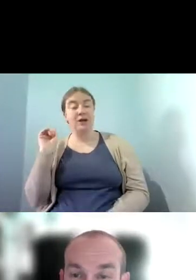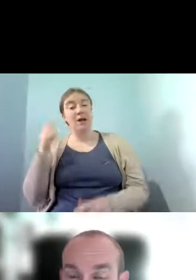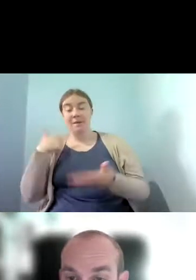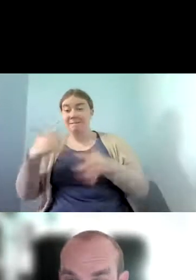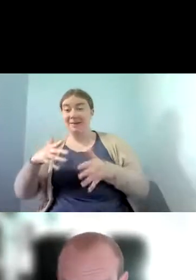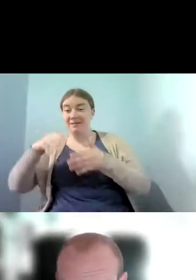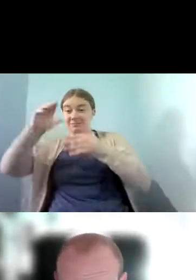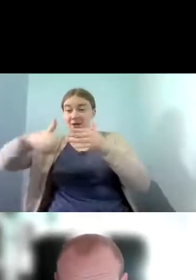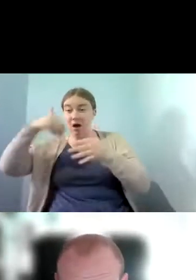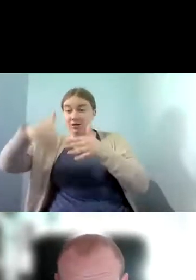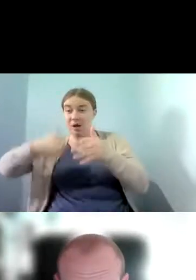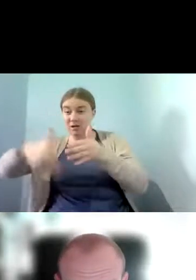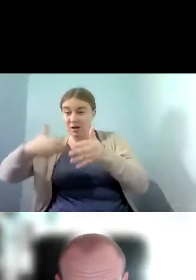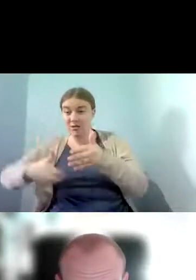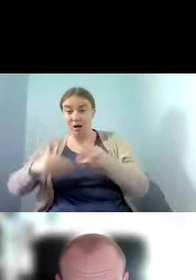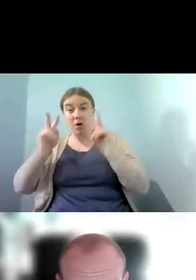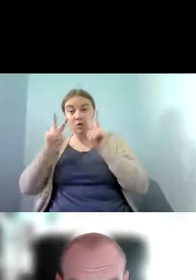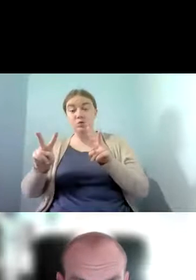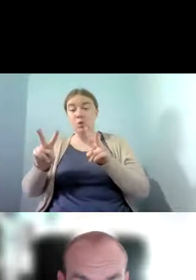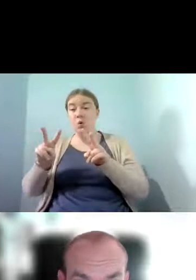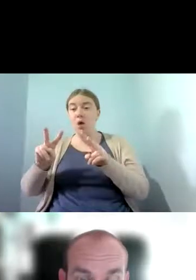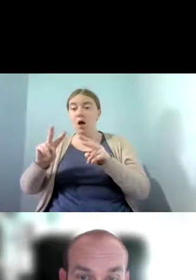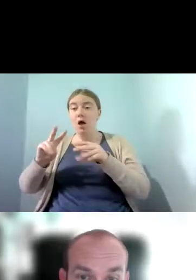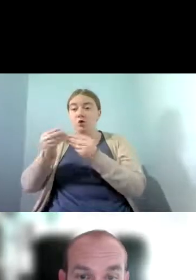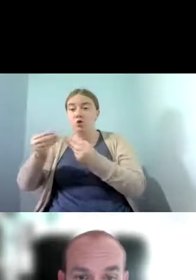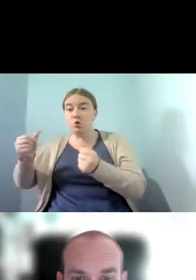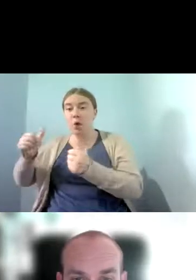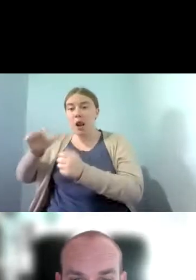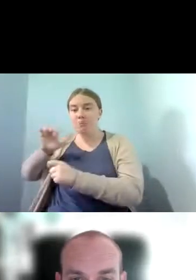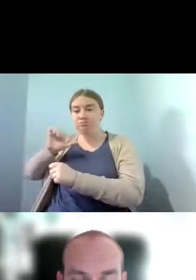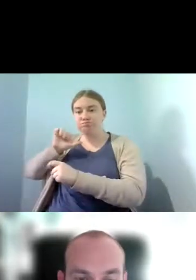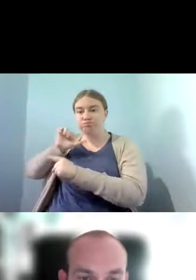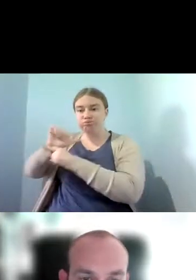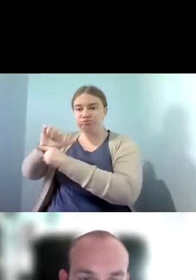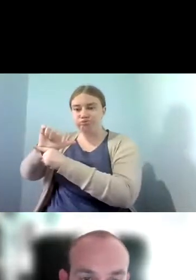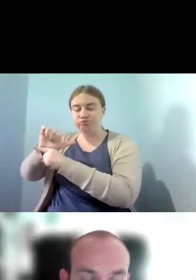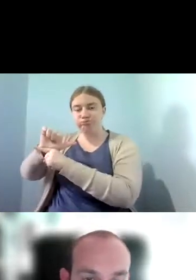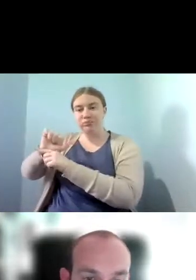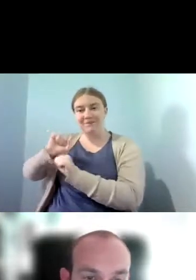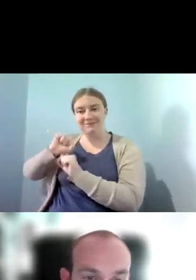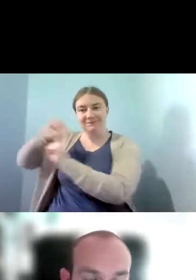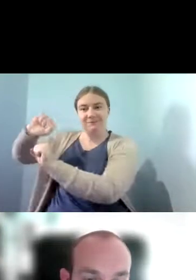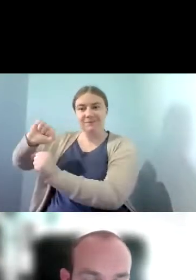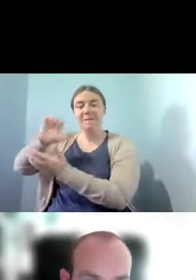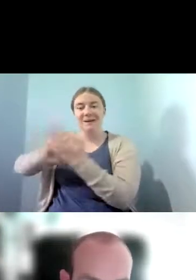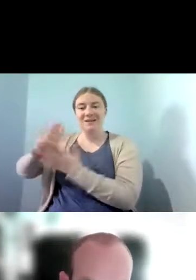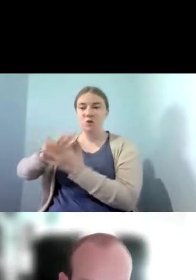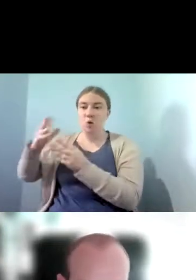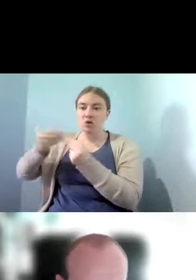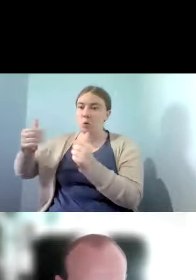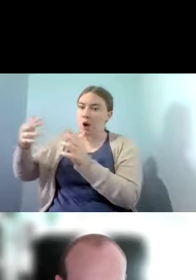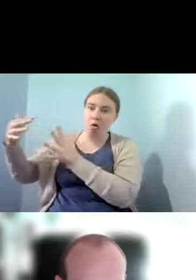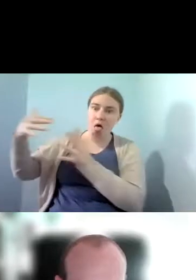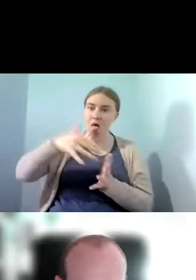nails which hold the the hillside up um to allow us to to actually do the construction works um